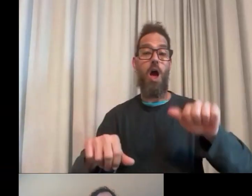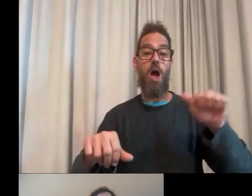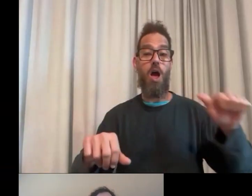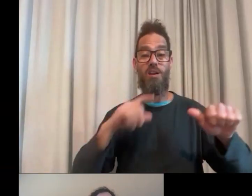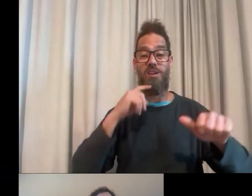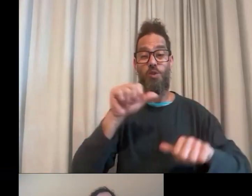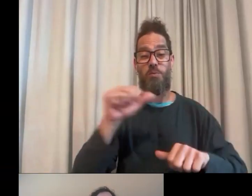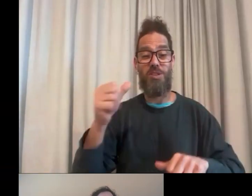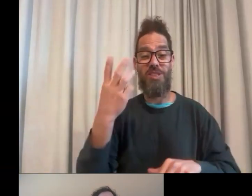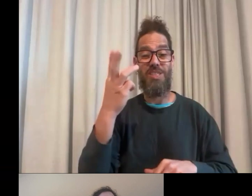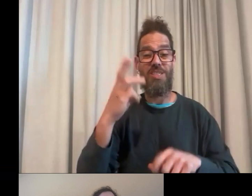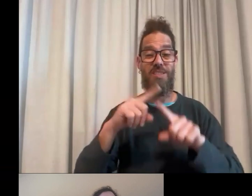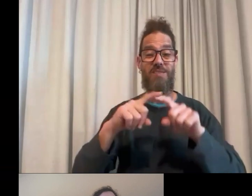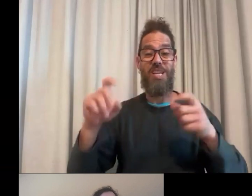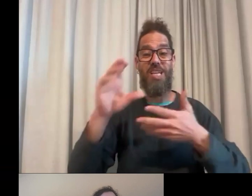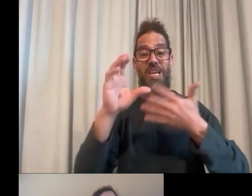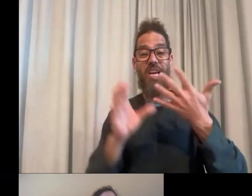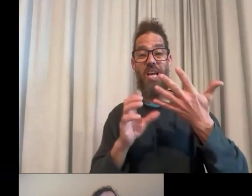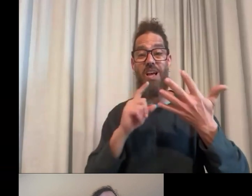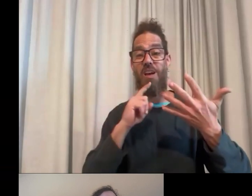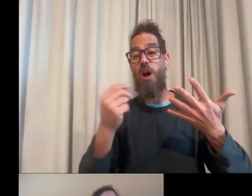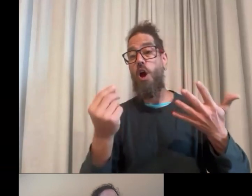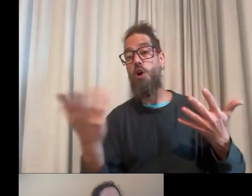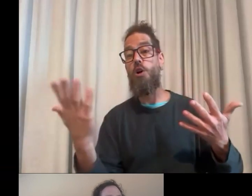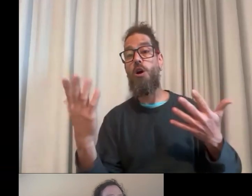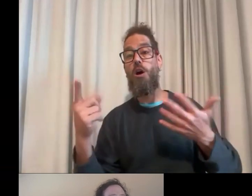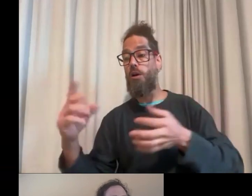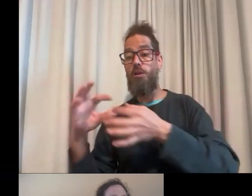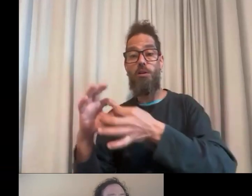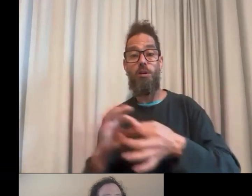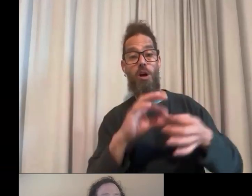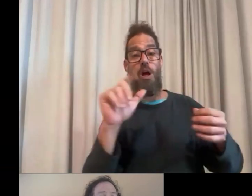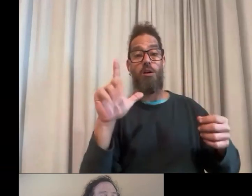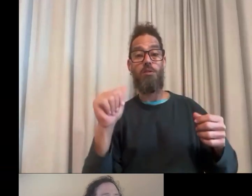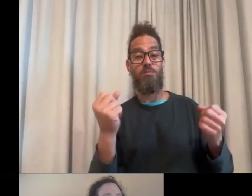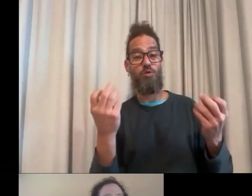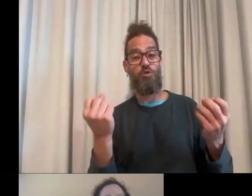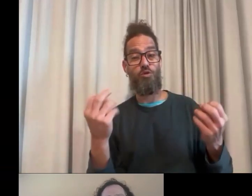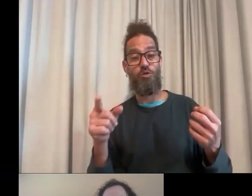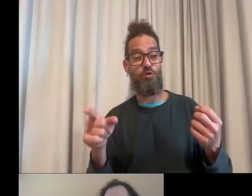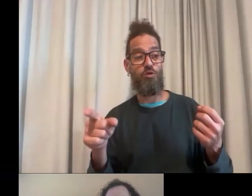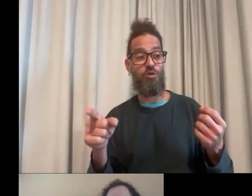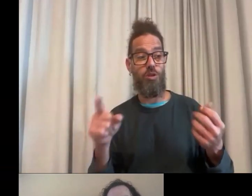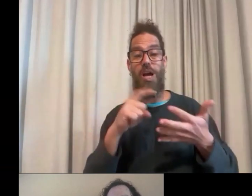and AA, and most of them don't even apply to many websites or documents or apps.